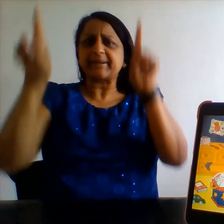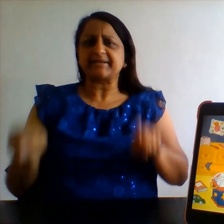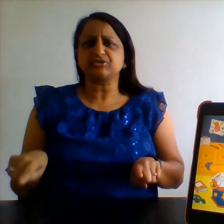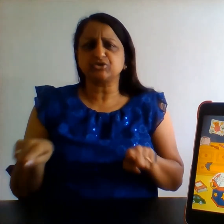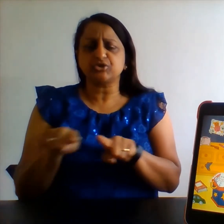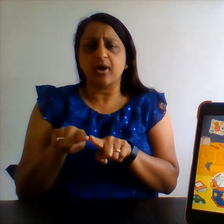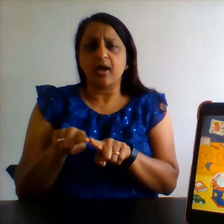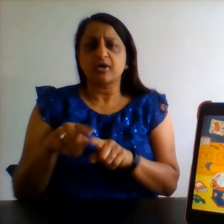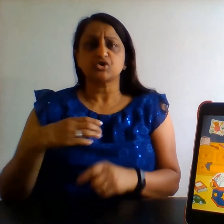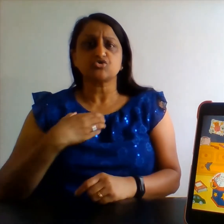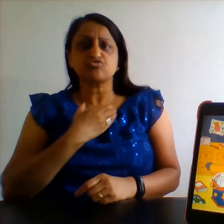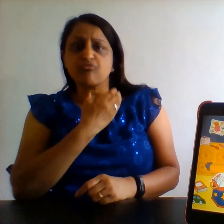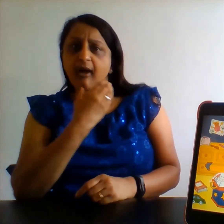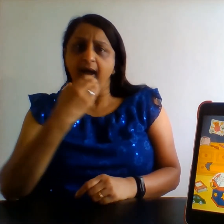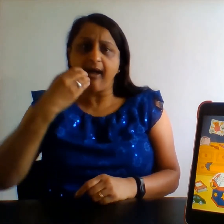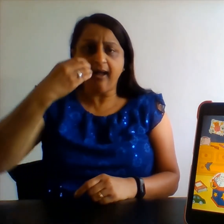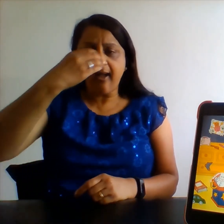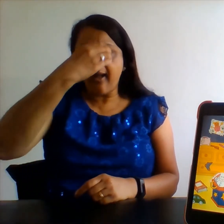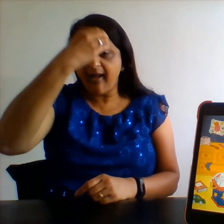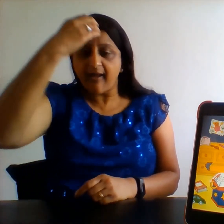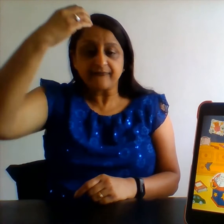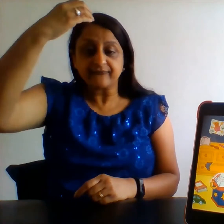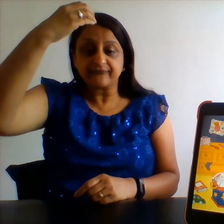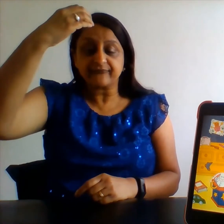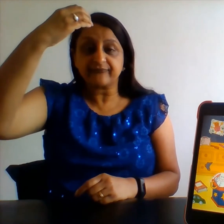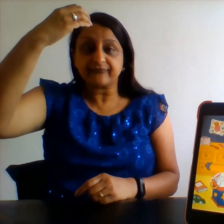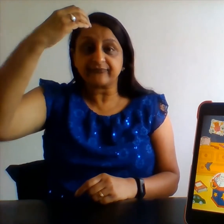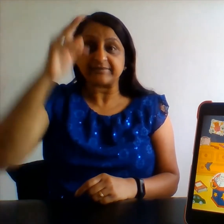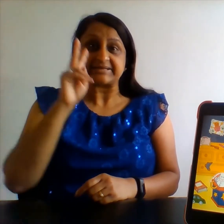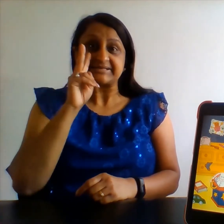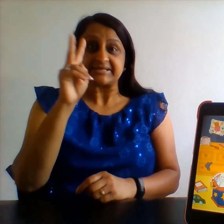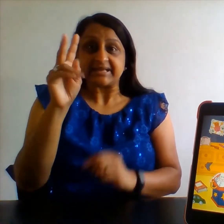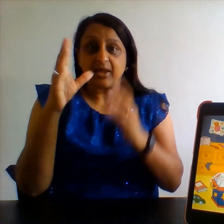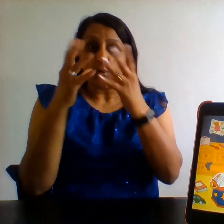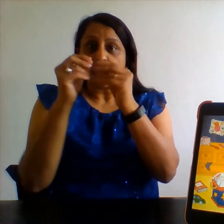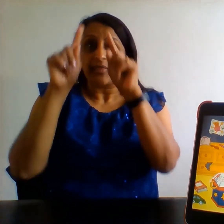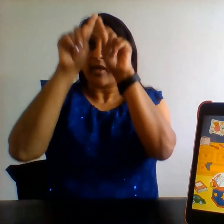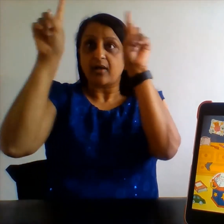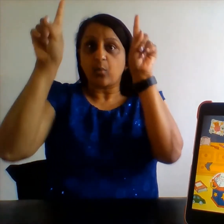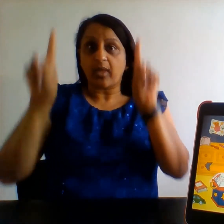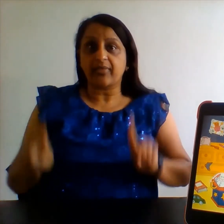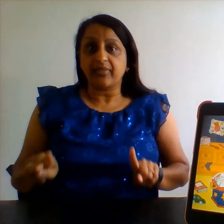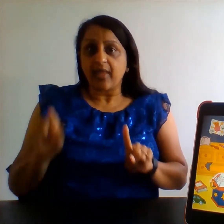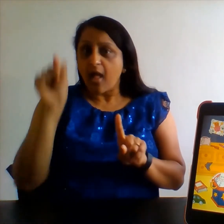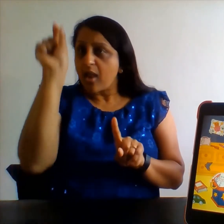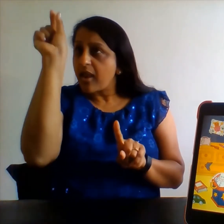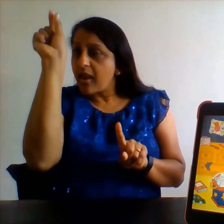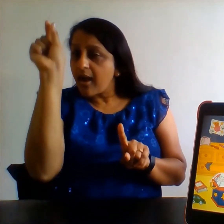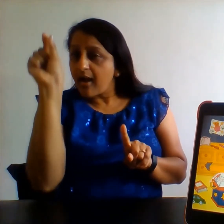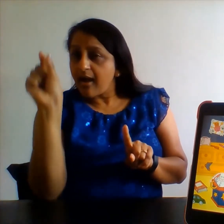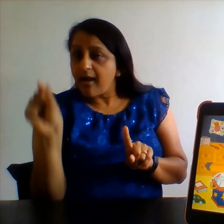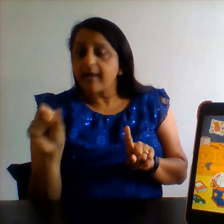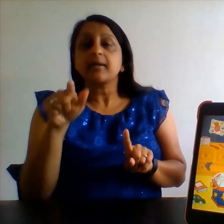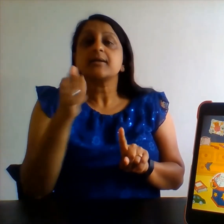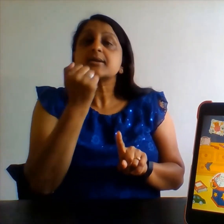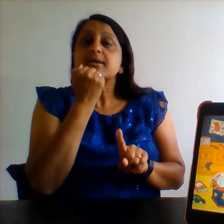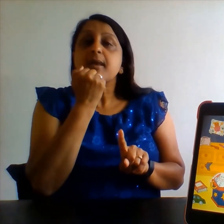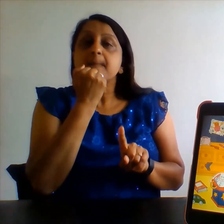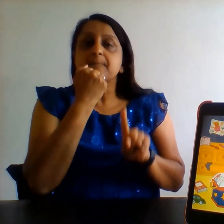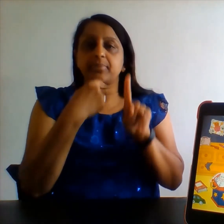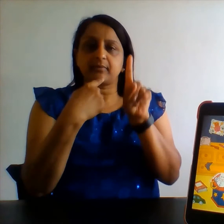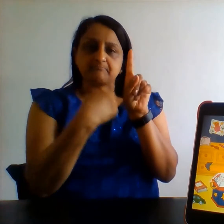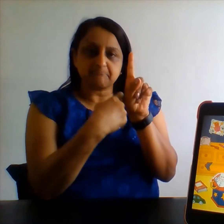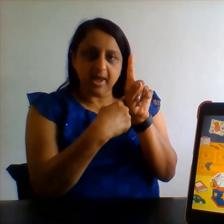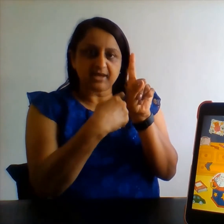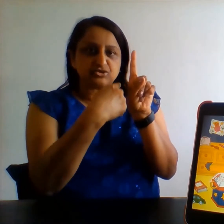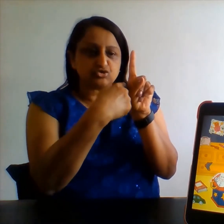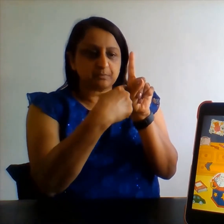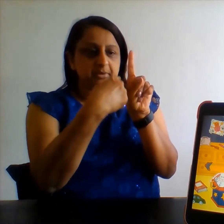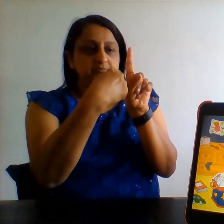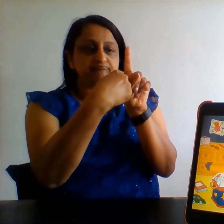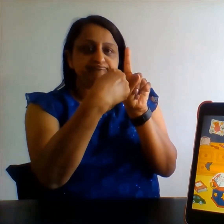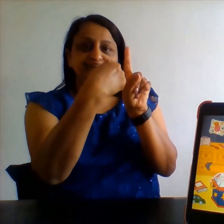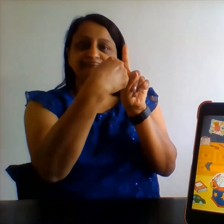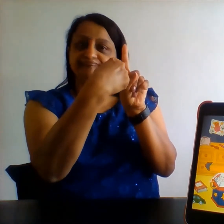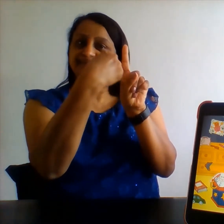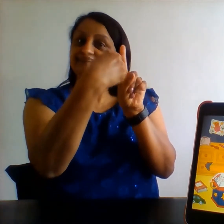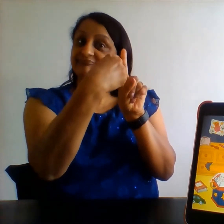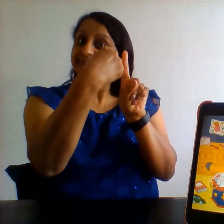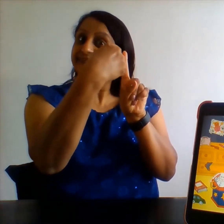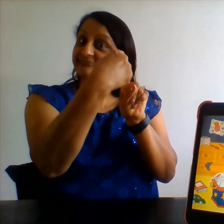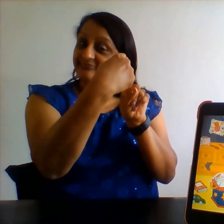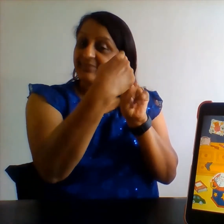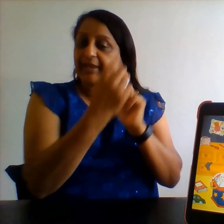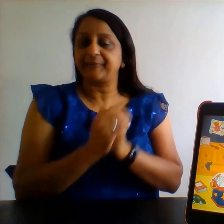The picture on the chart is a giraffe and just next to the giraffe you can see a line with all the measurements plotted.